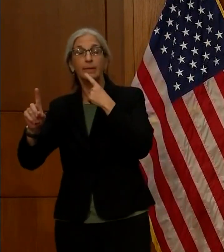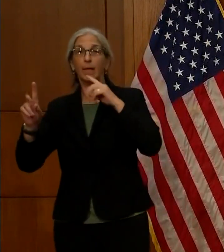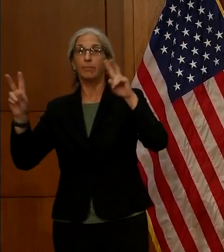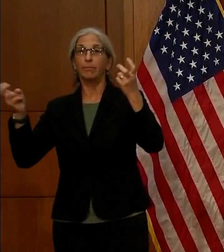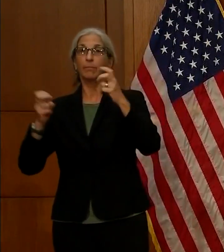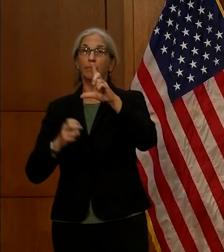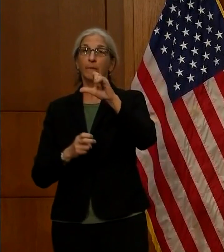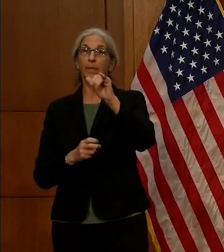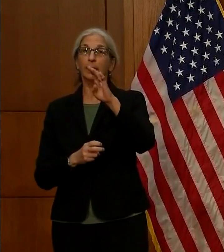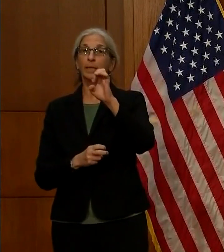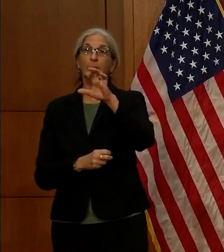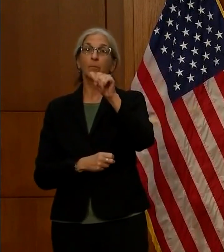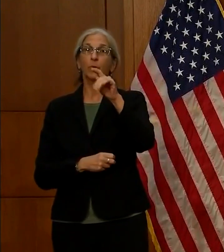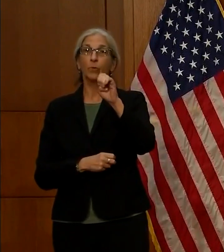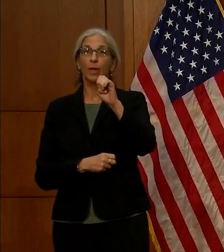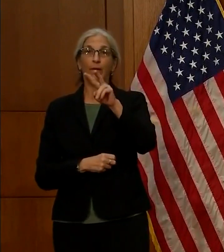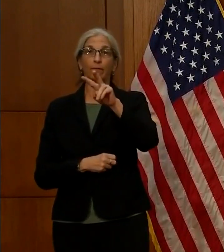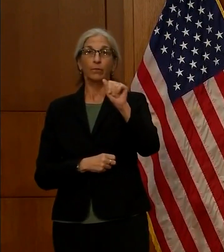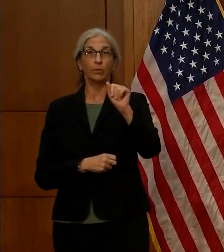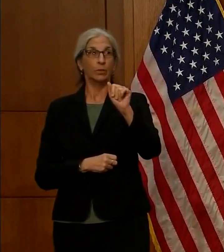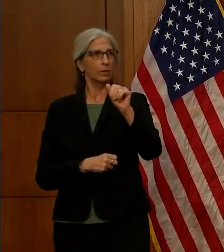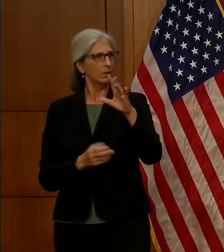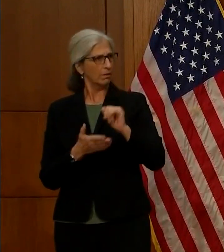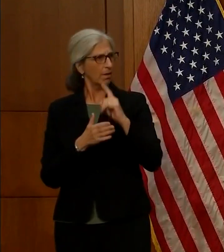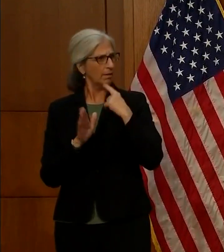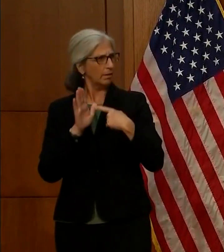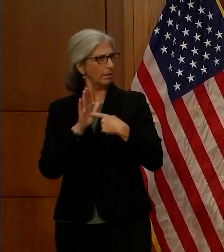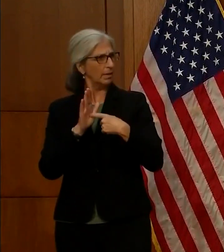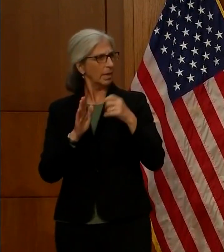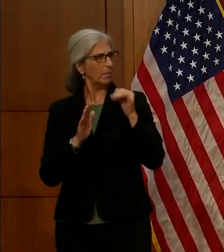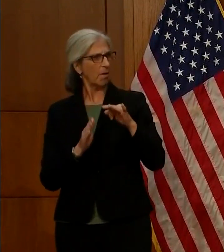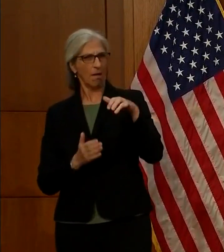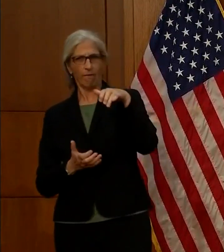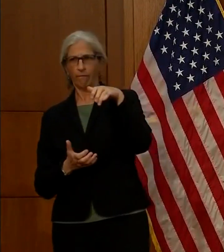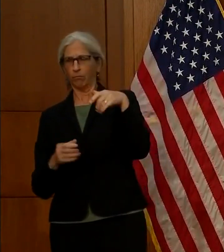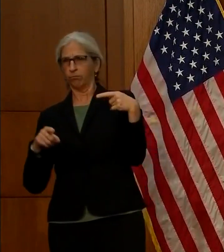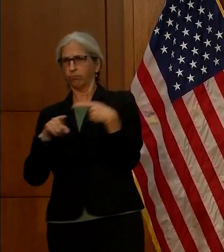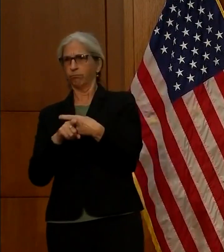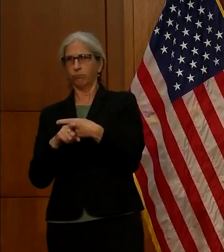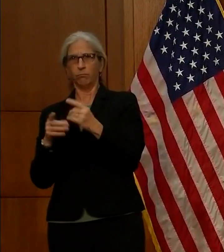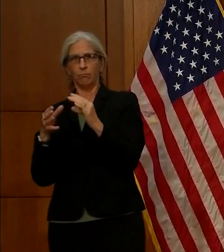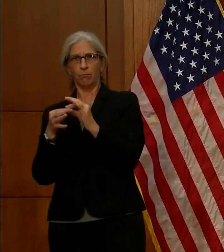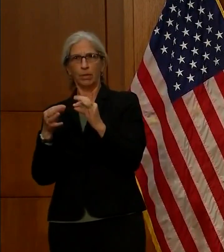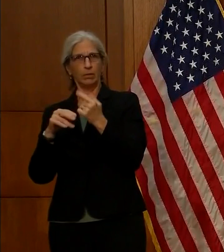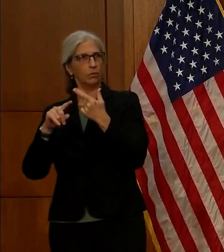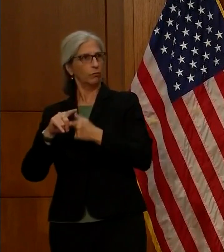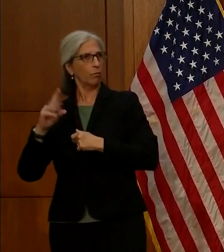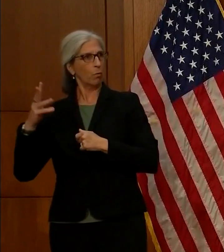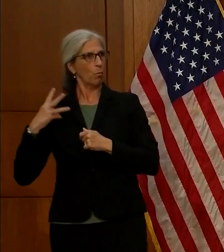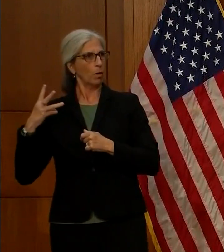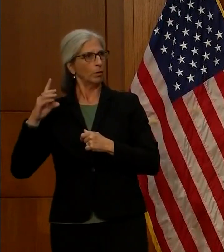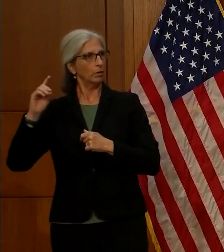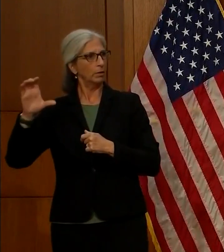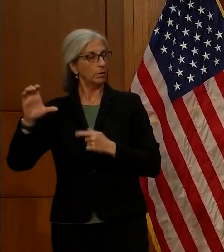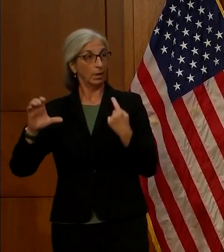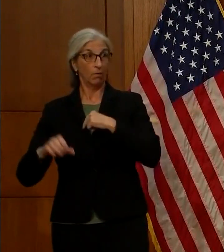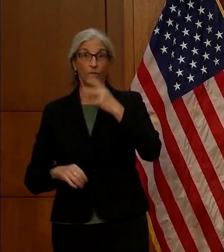PRESIDENT- SAID TO LIBERATE VIRGINIA. SO THAT'S AN EXAM OF